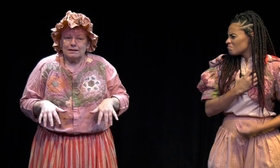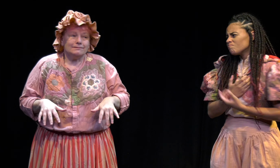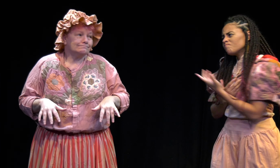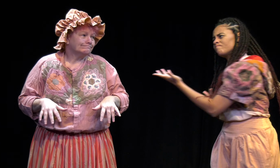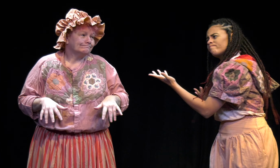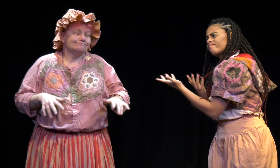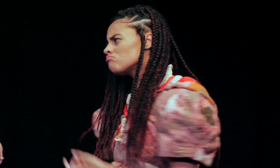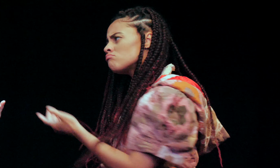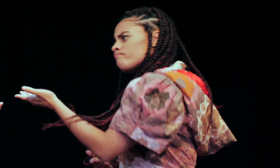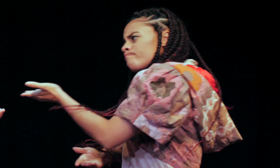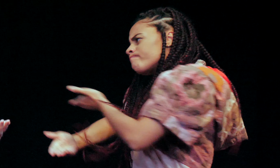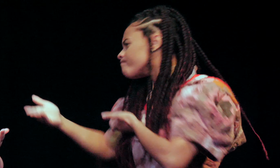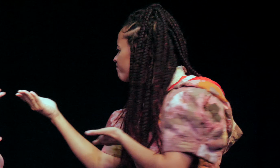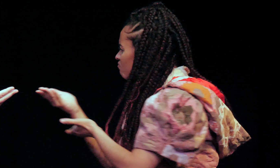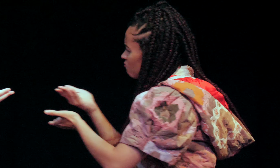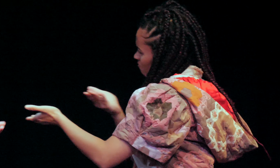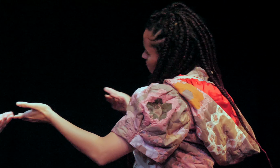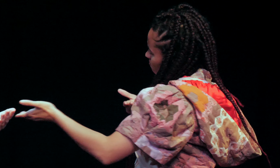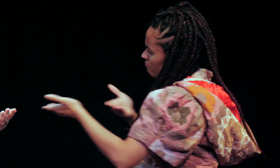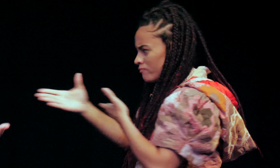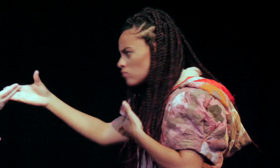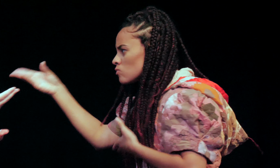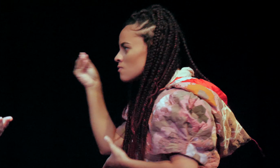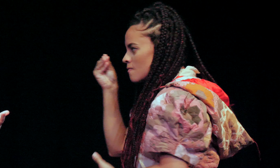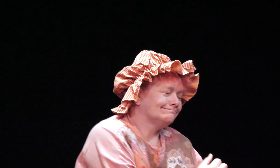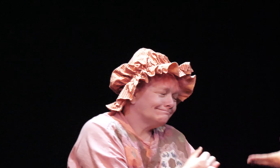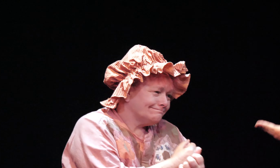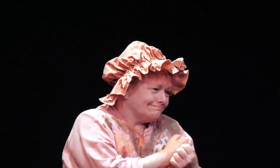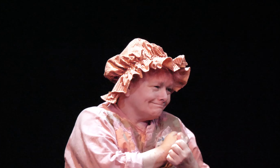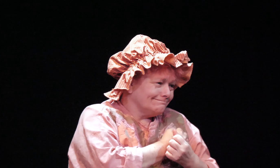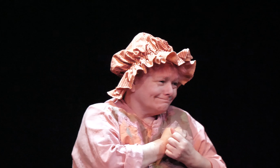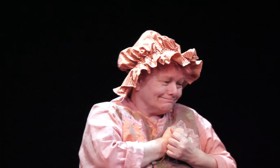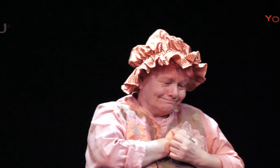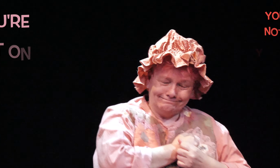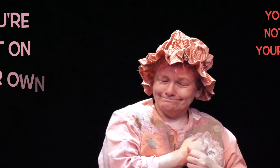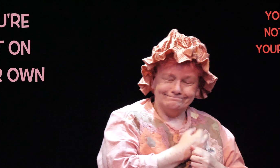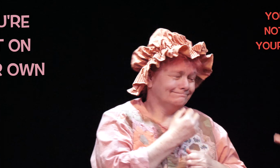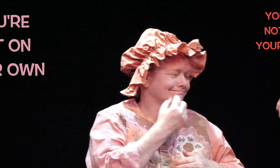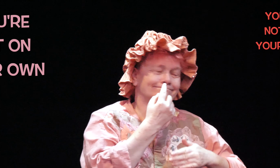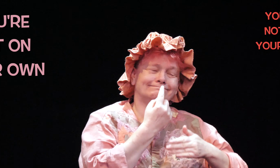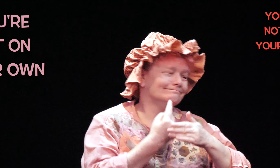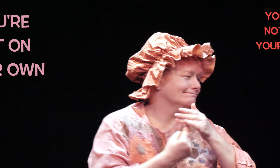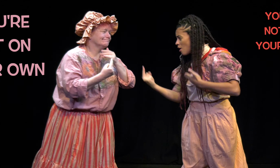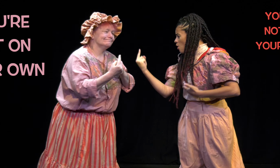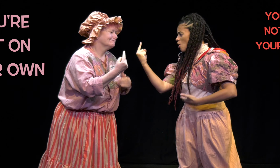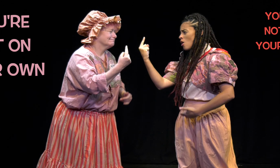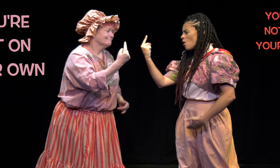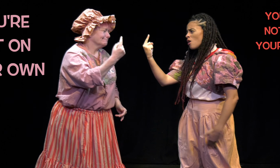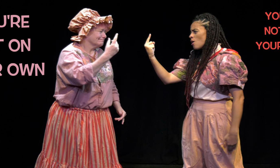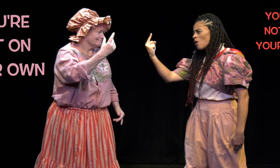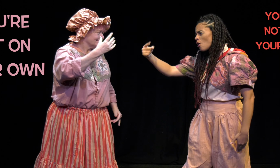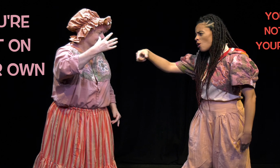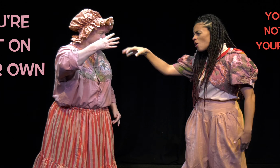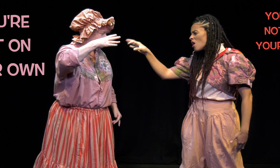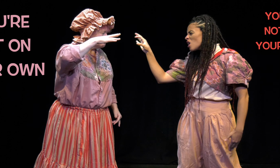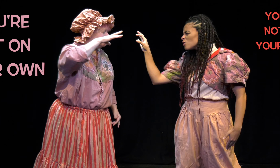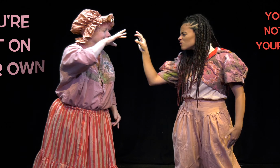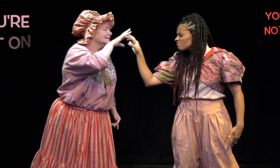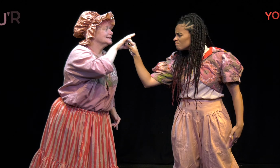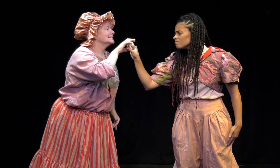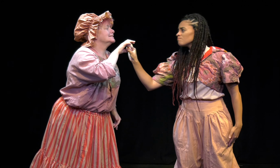Share it with someone you love. You're not on your own.